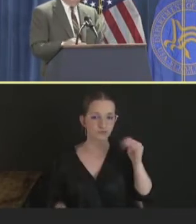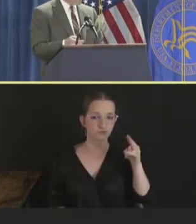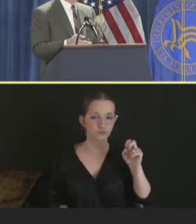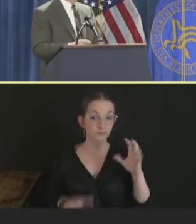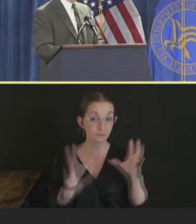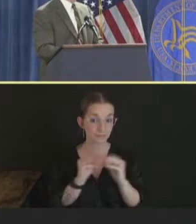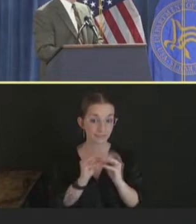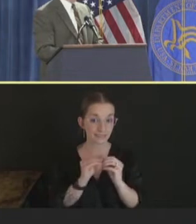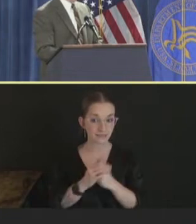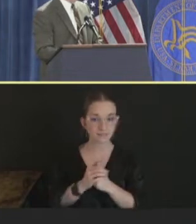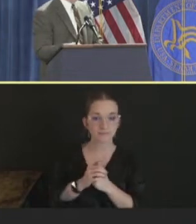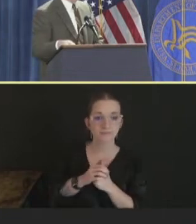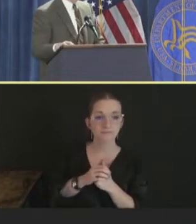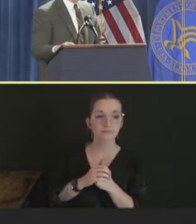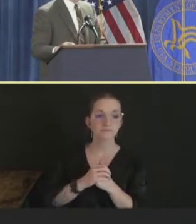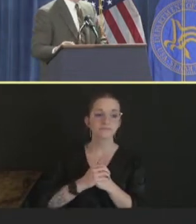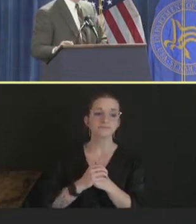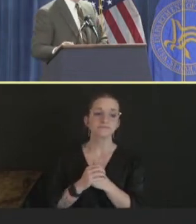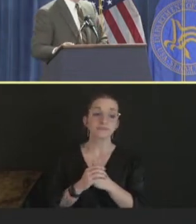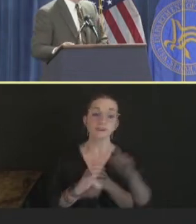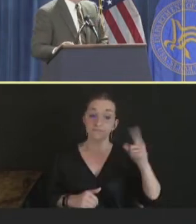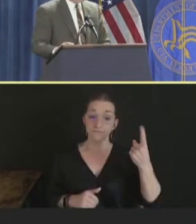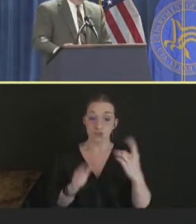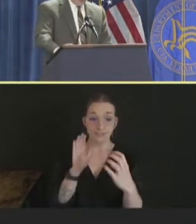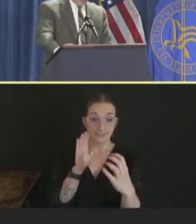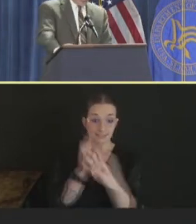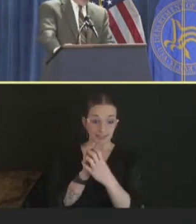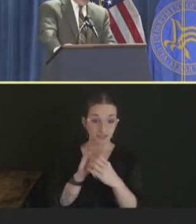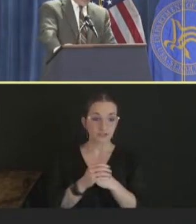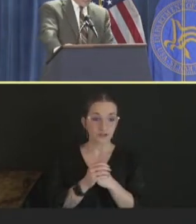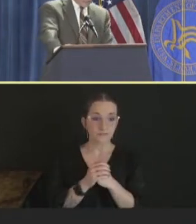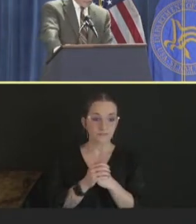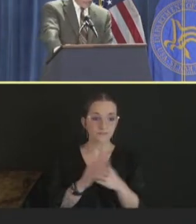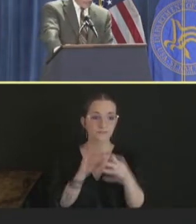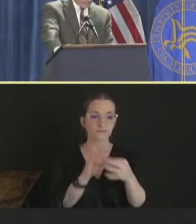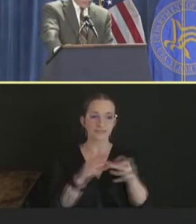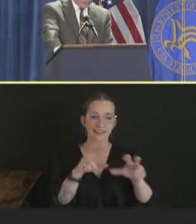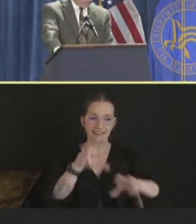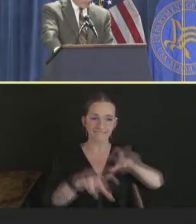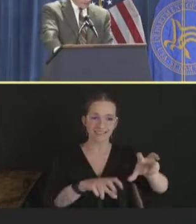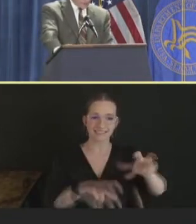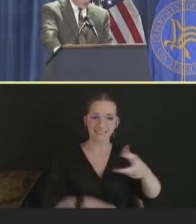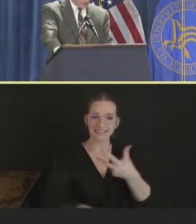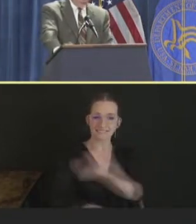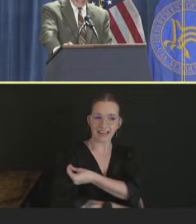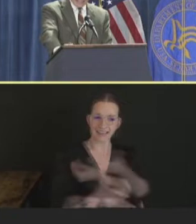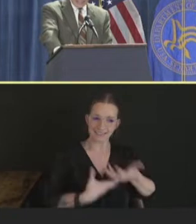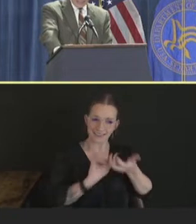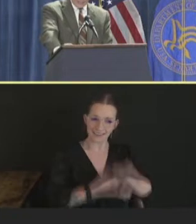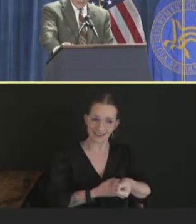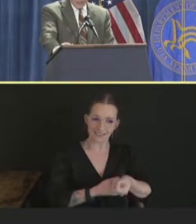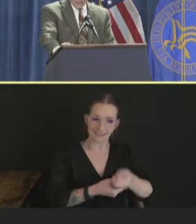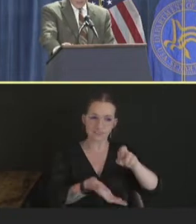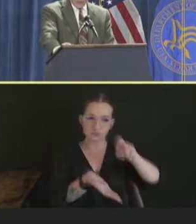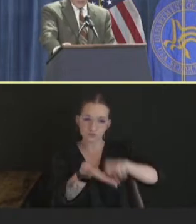Our first section is on investing in vaccine confidence research and data.